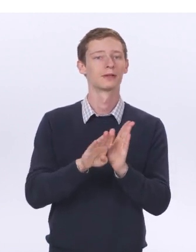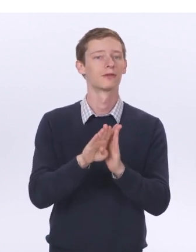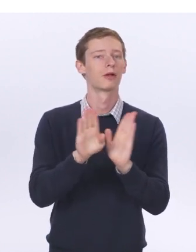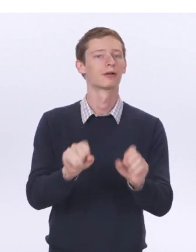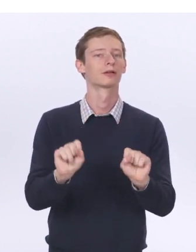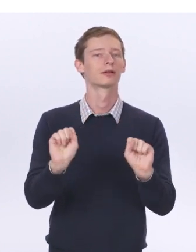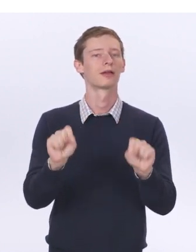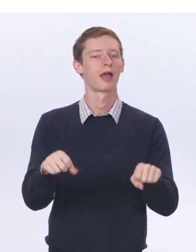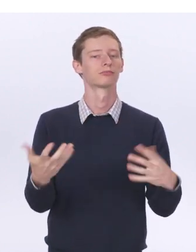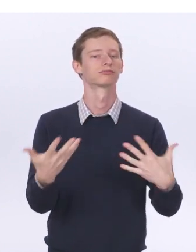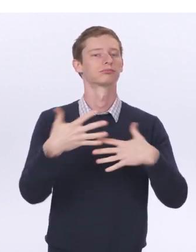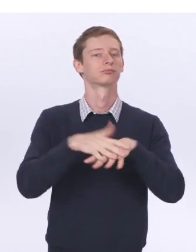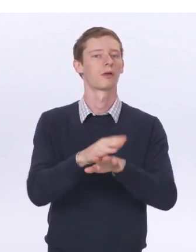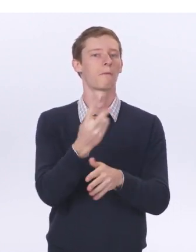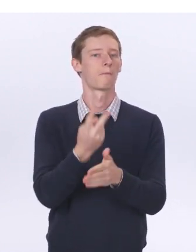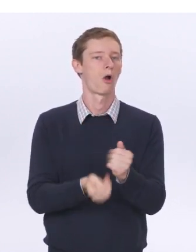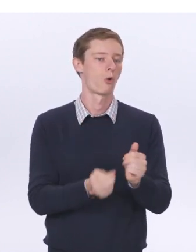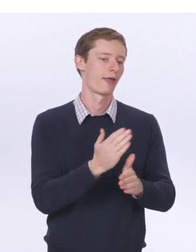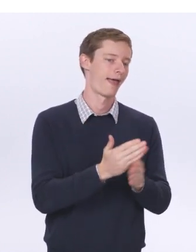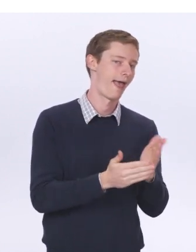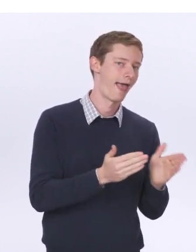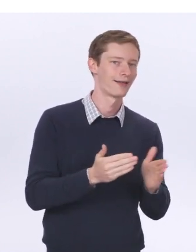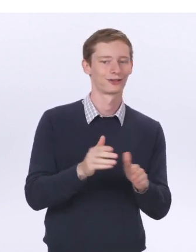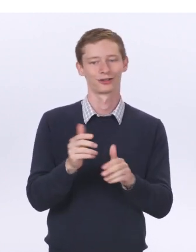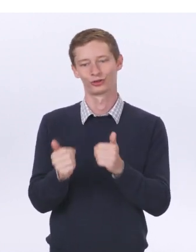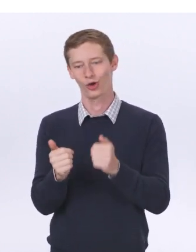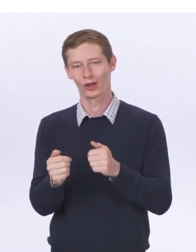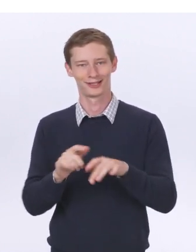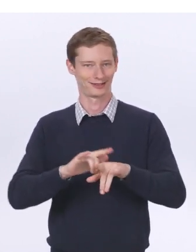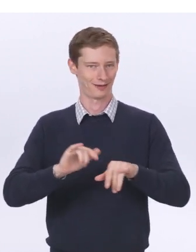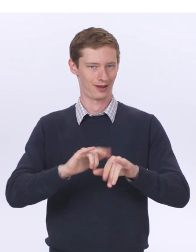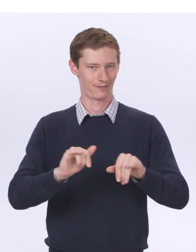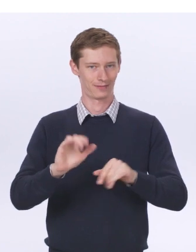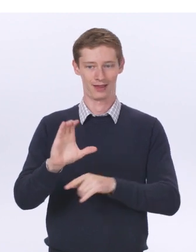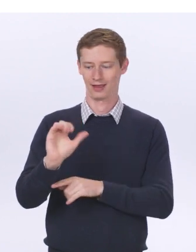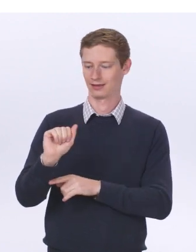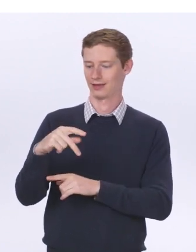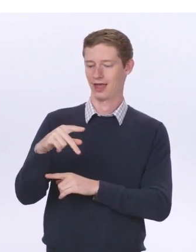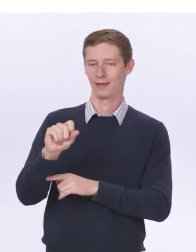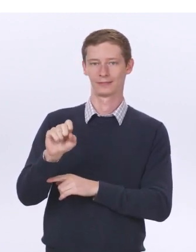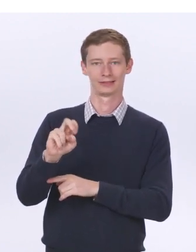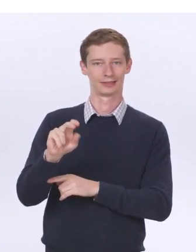With capsense-driven hands, you’re given natural hand poses that conform to Meta’s controller models